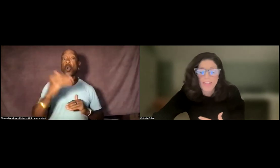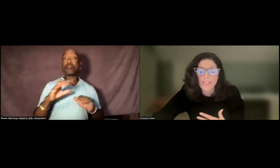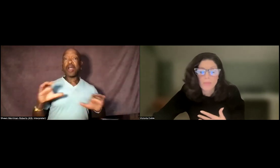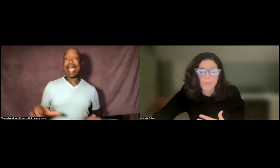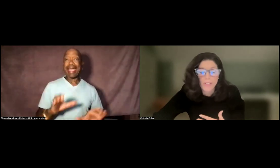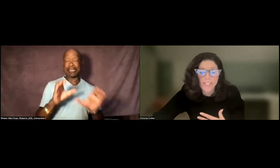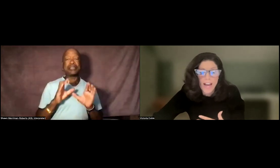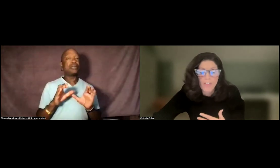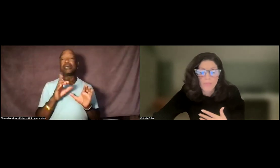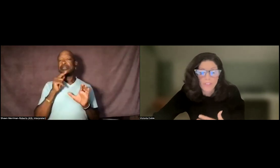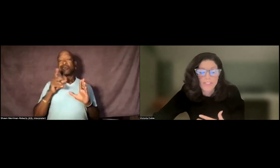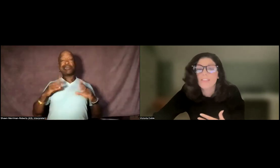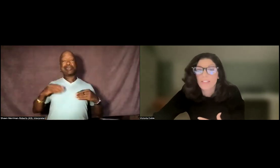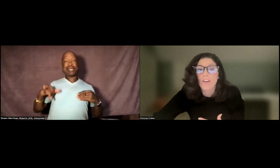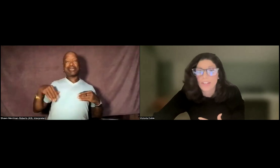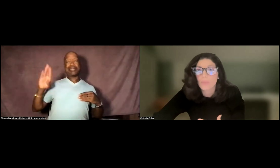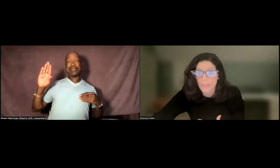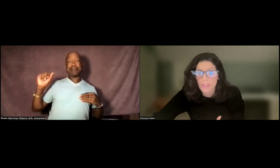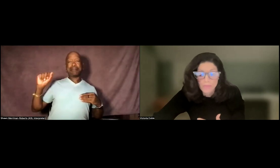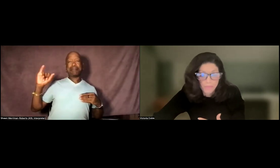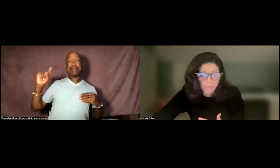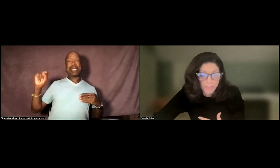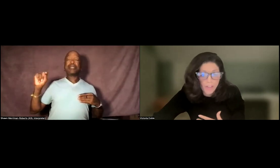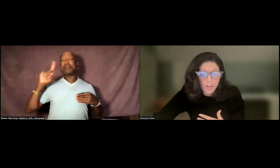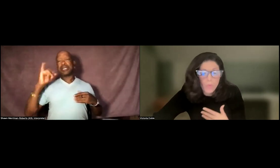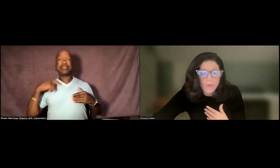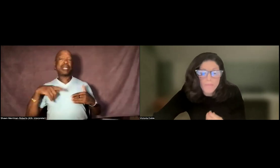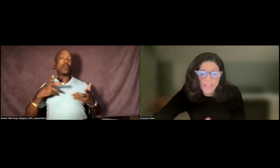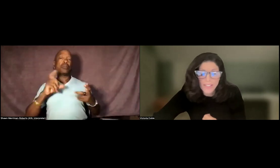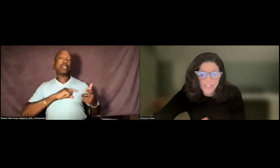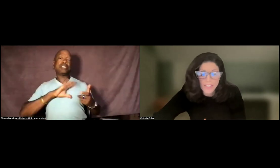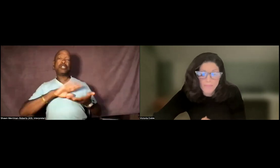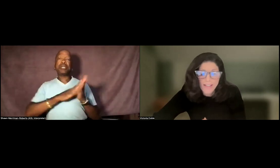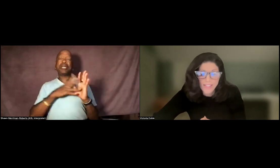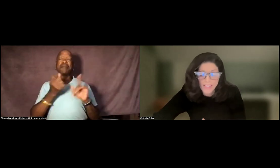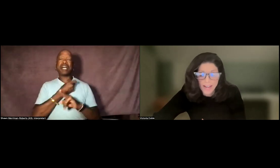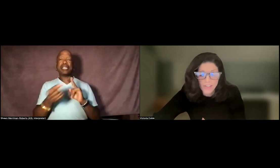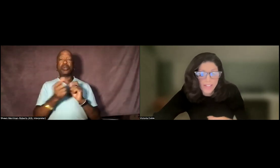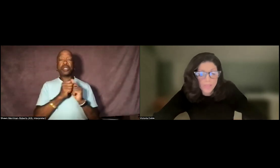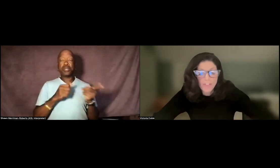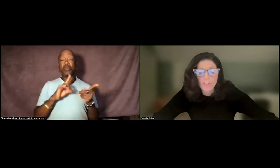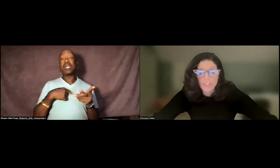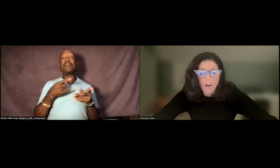it is a ploy to have police get violent with you we must keep masking together and especially in